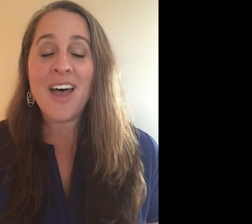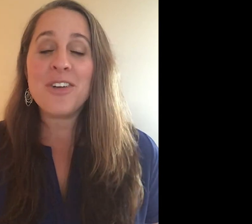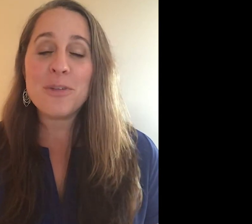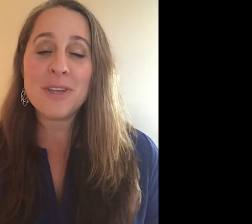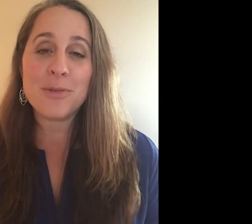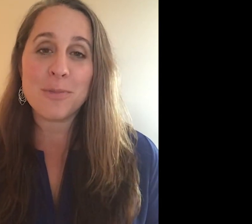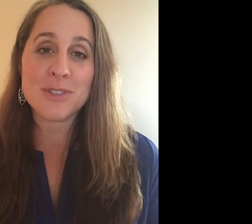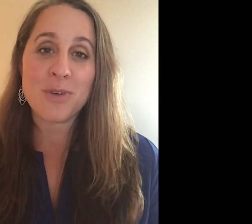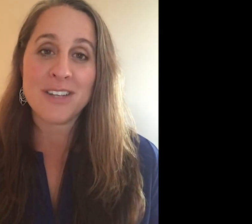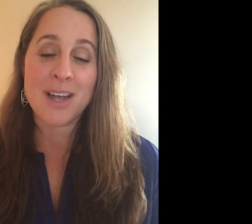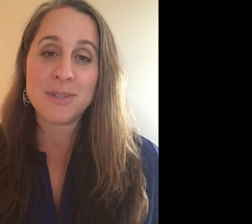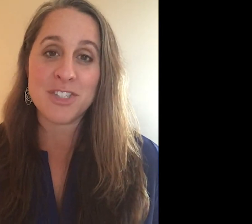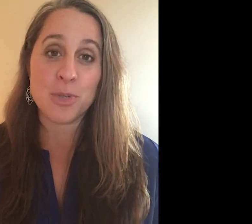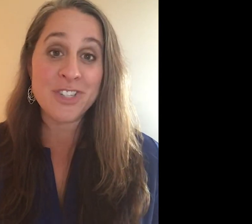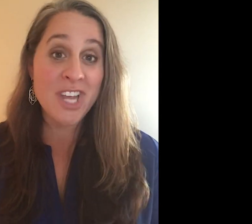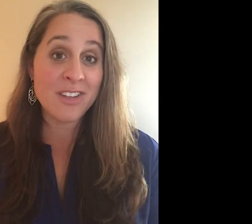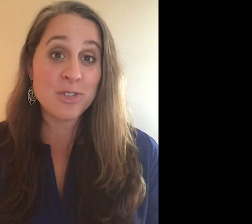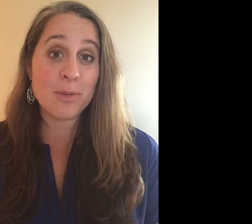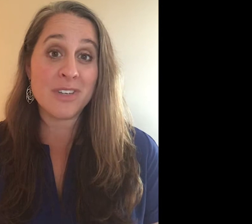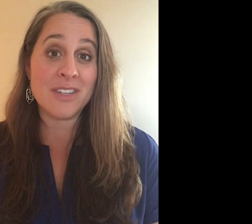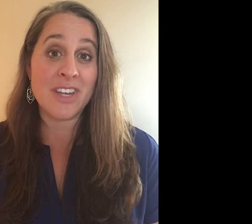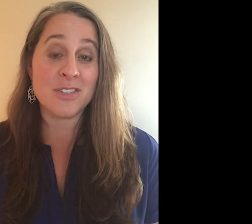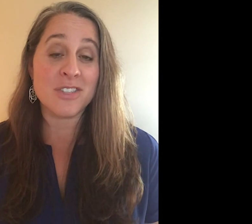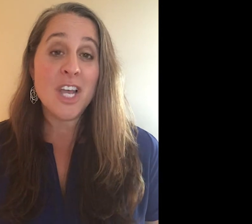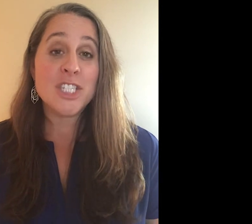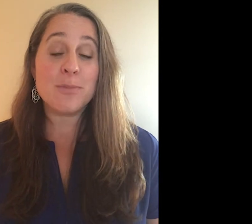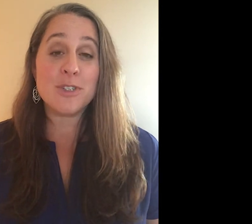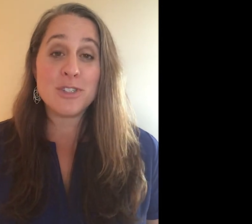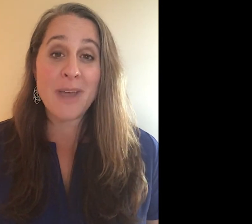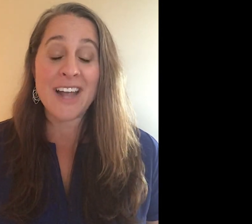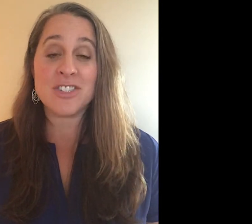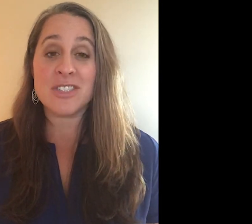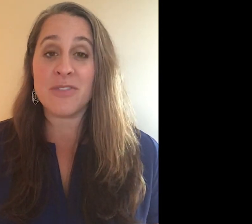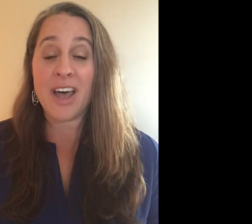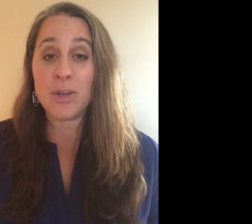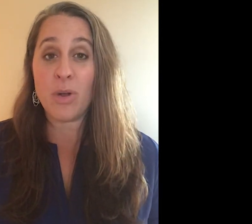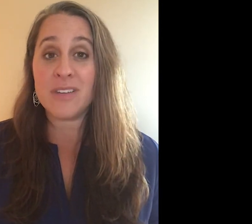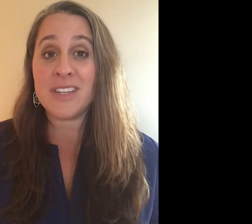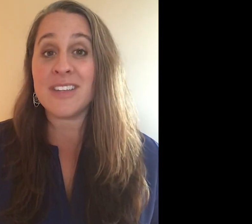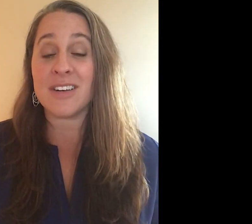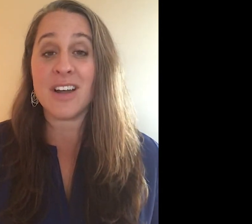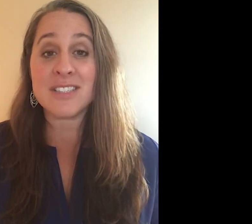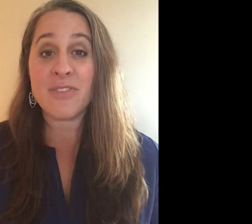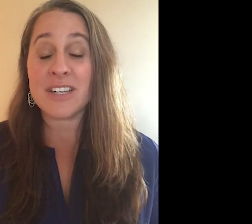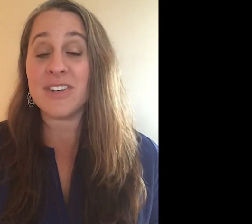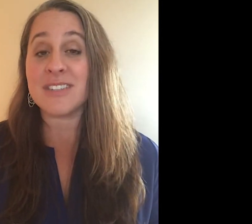Under the Begin With Books Prize competition, we challenged global innovators to assemble cost-effective packages of high quality